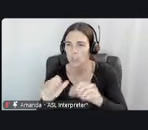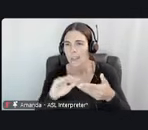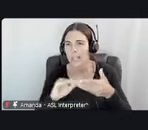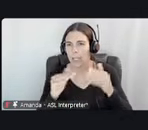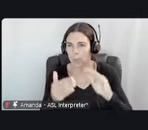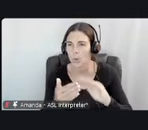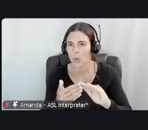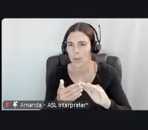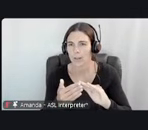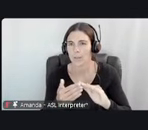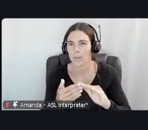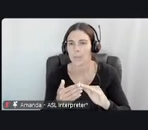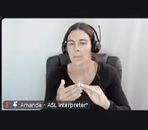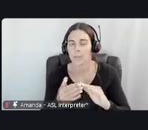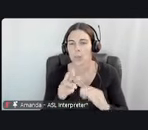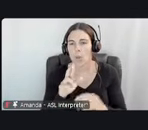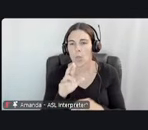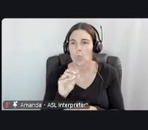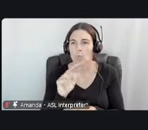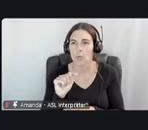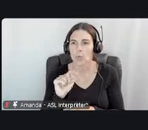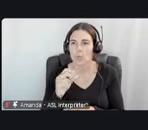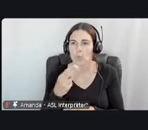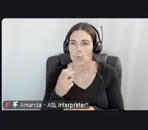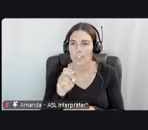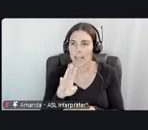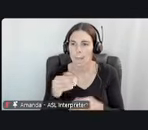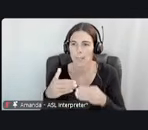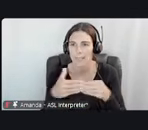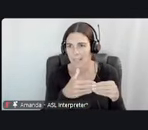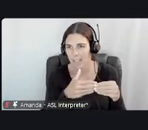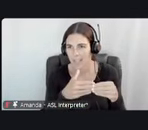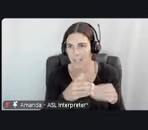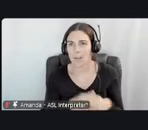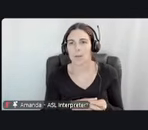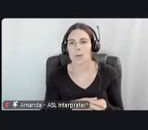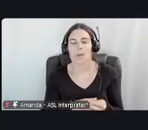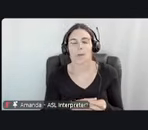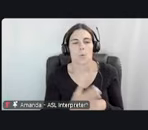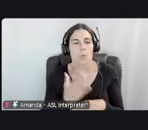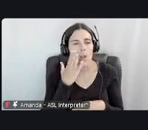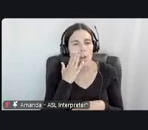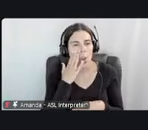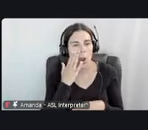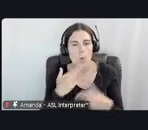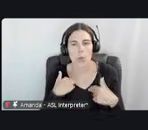uh roots hug leads. though we know that humans don't live neatly in a box or in regions and so